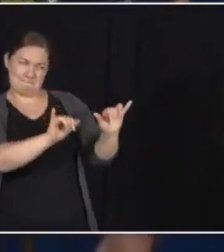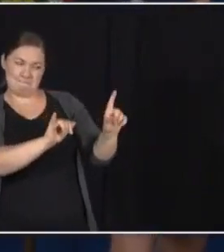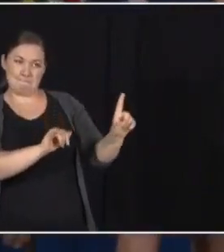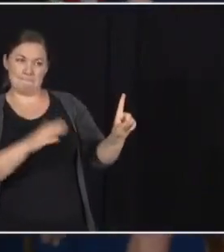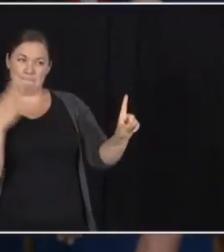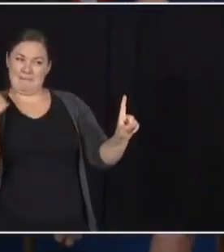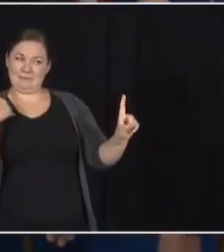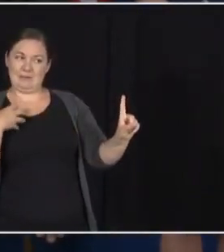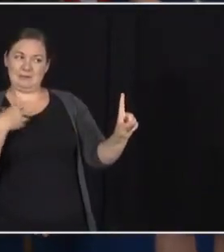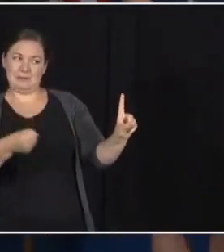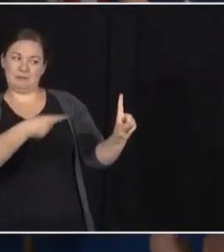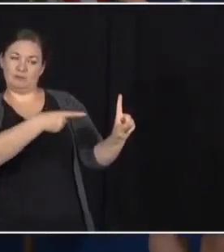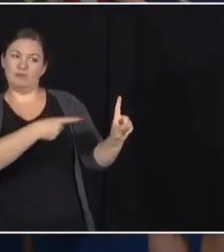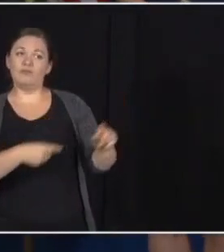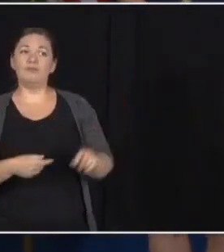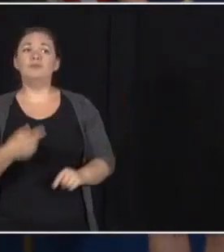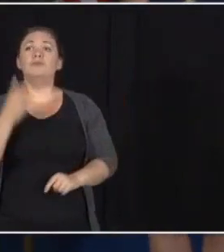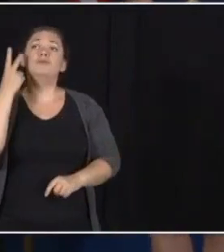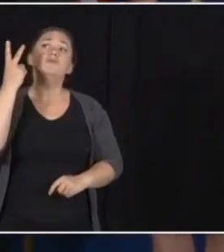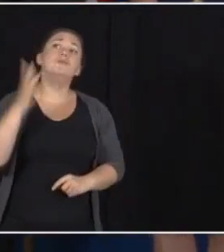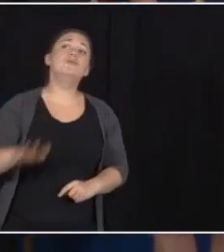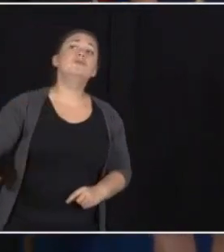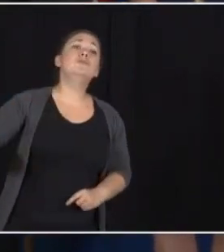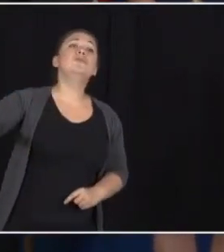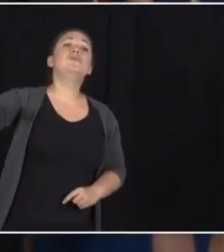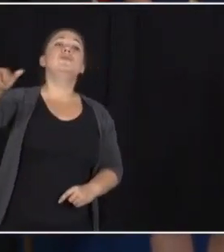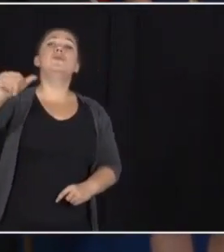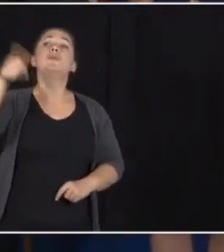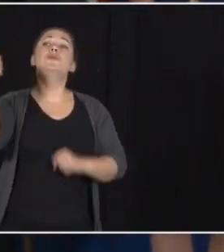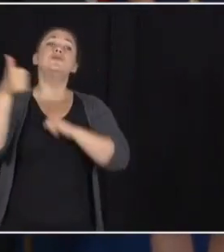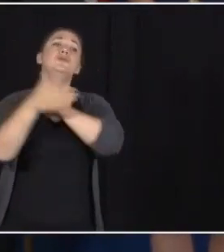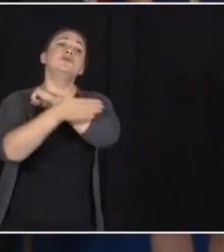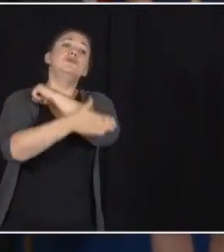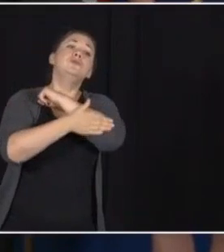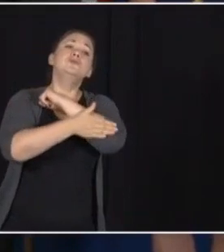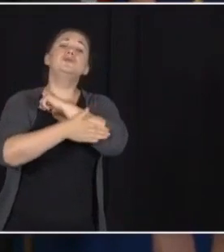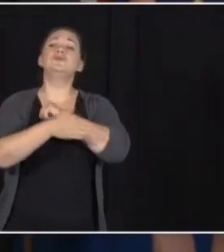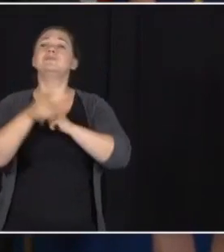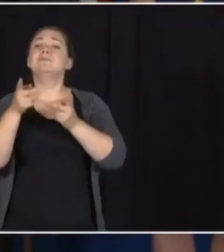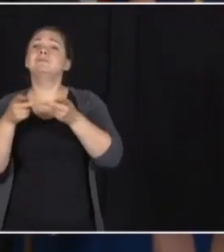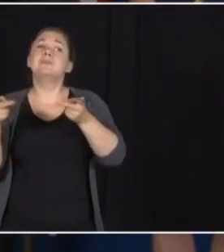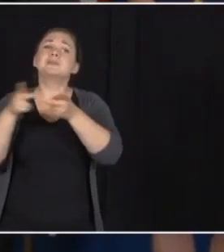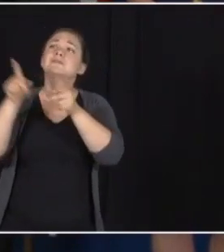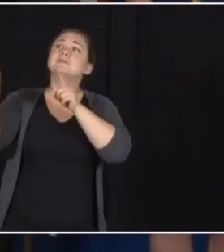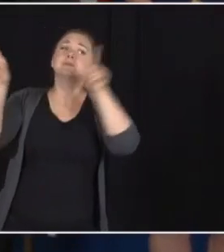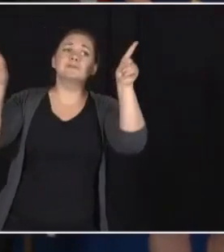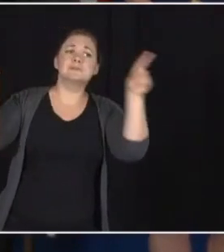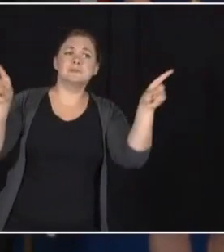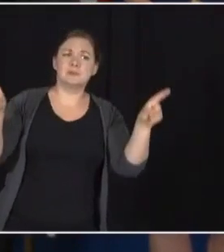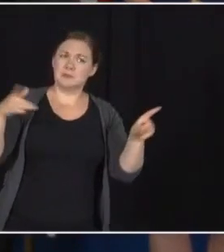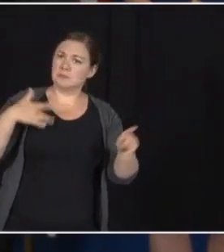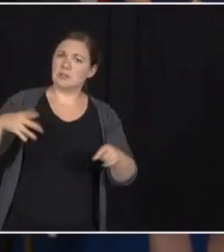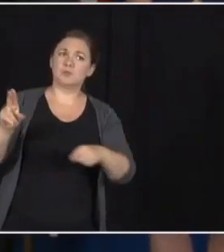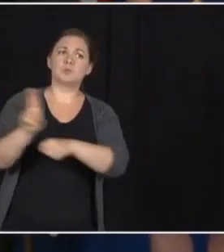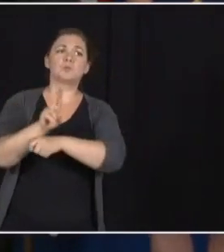But that is an issue that will definitely be kept in mind. This next question is for maybe the health minister as well.